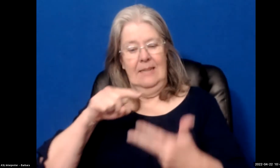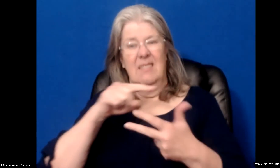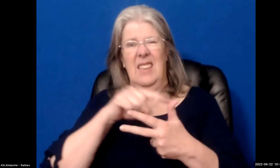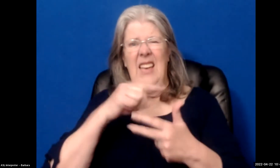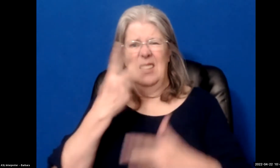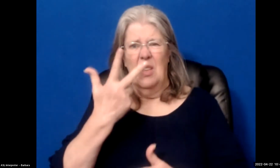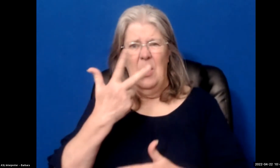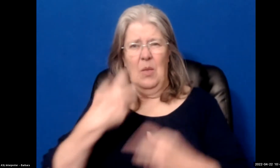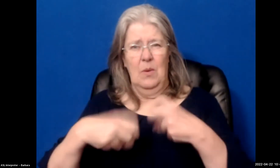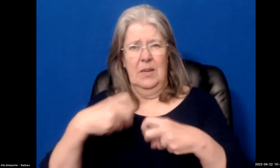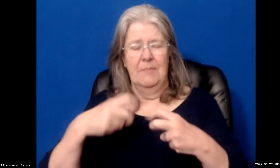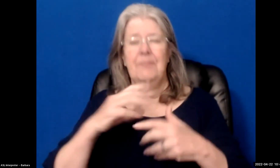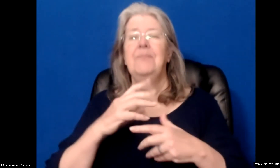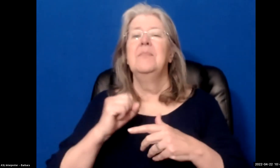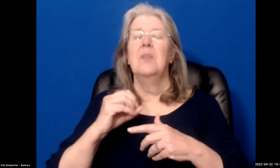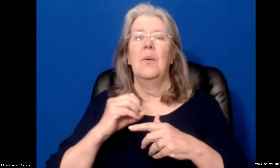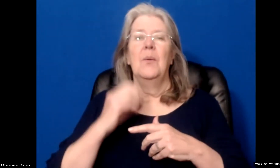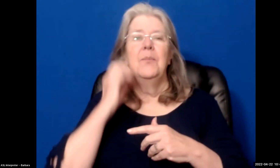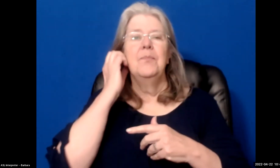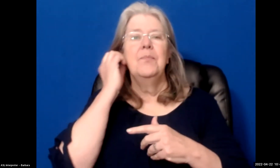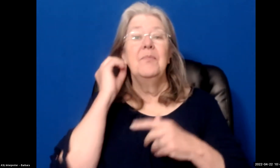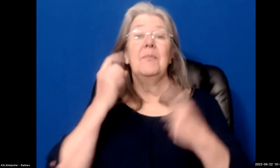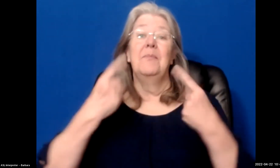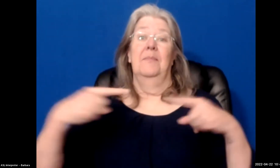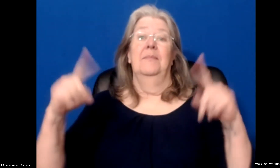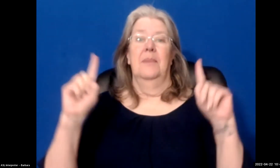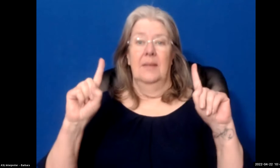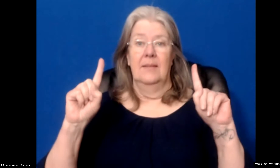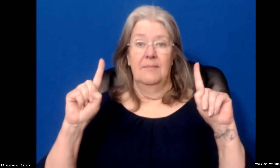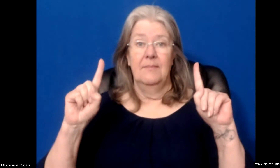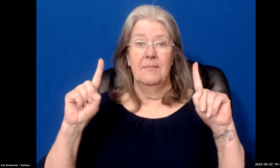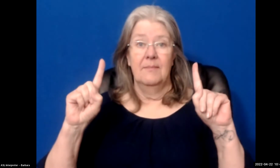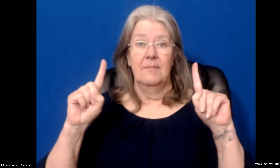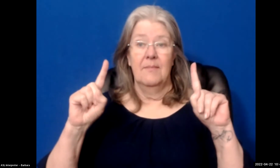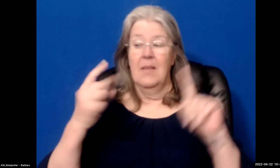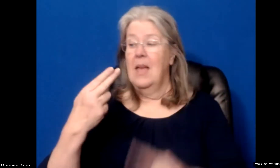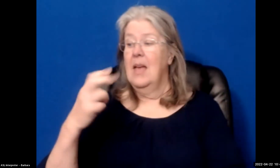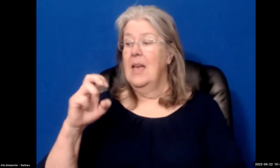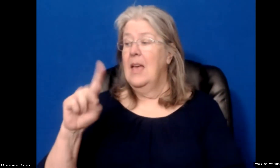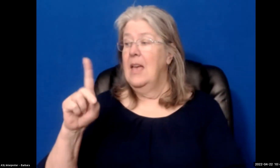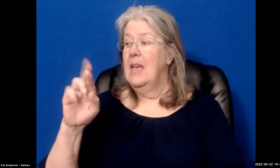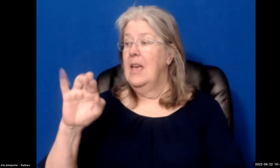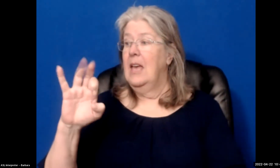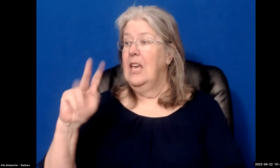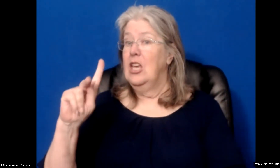Ultimately, we were able to get it at Hendrix County Health Department.